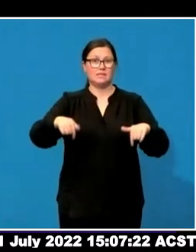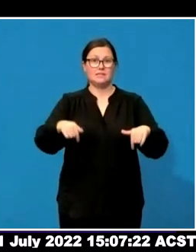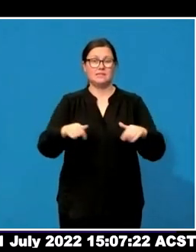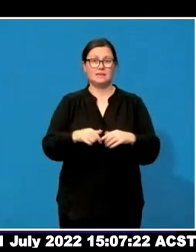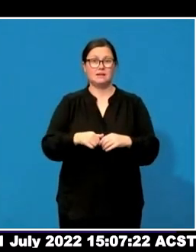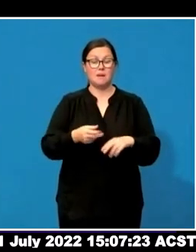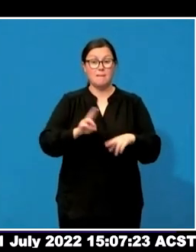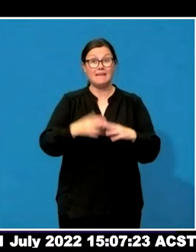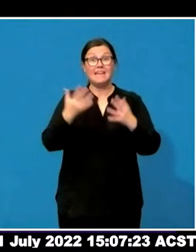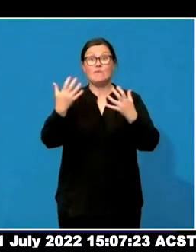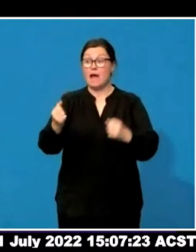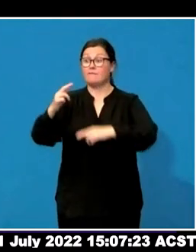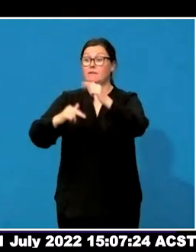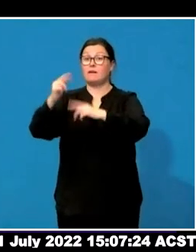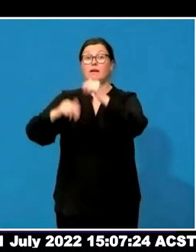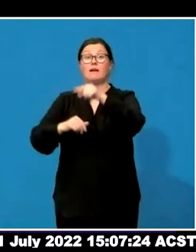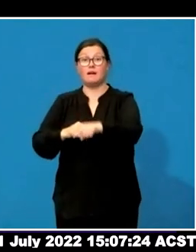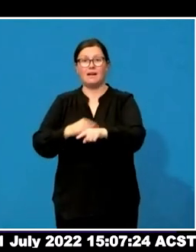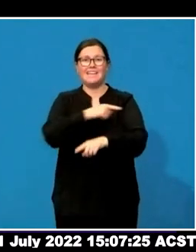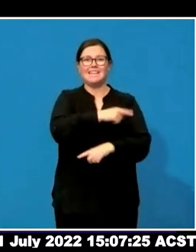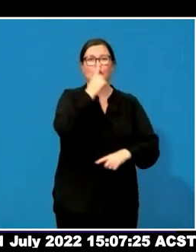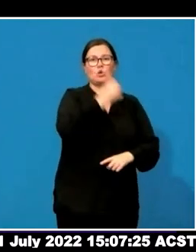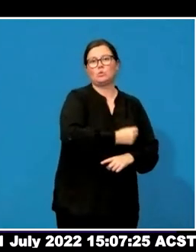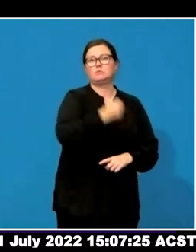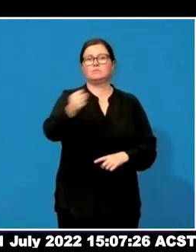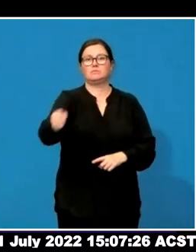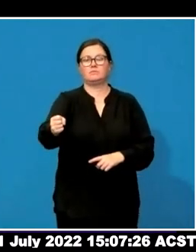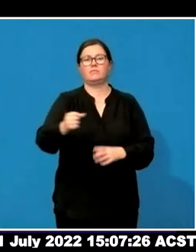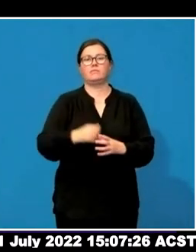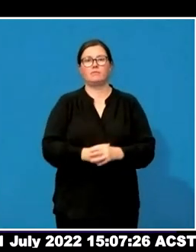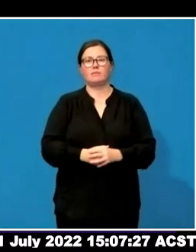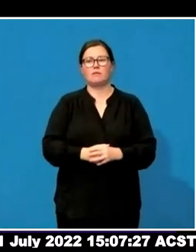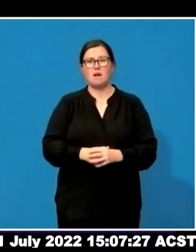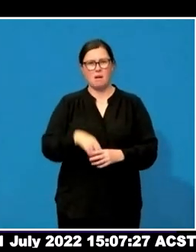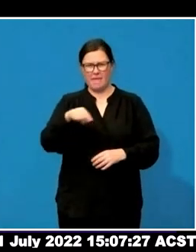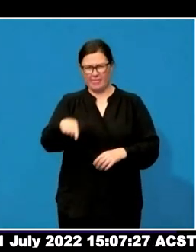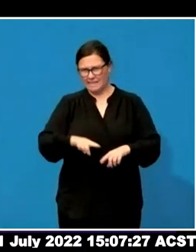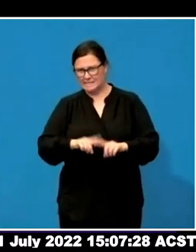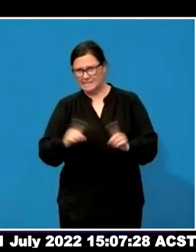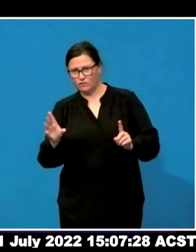But that's got nothing to do with the accommodation that you provide? No. CHAIR: I see. I understand. I wasn't quite sure what it meant.